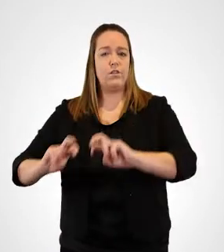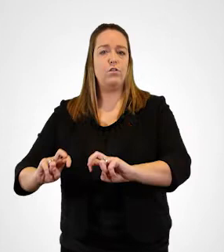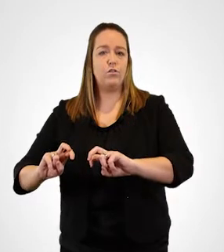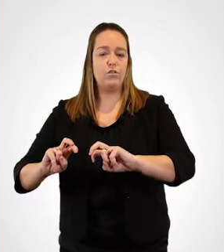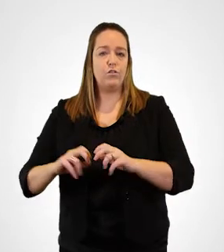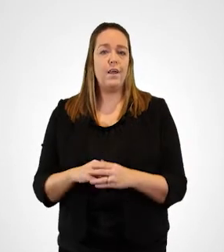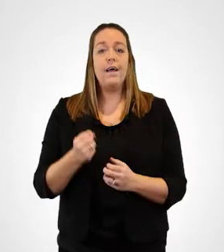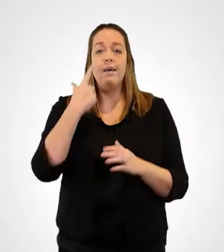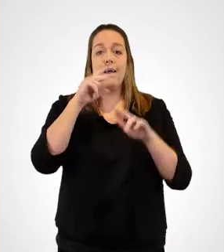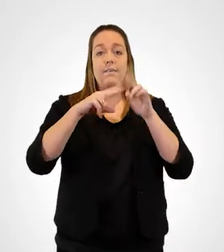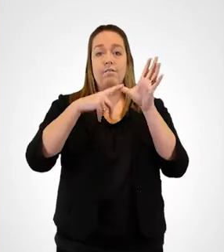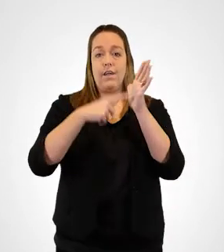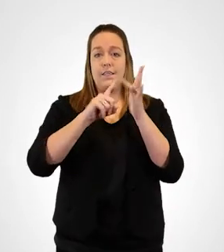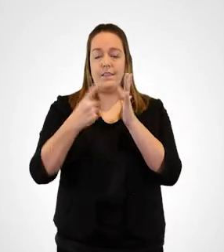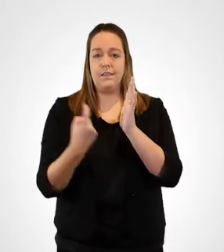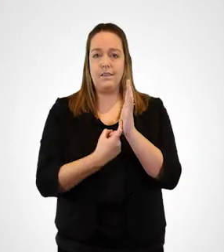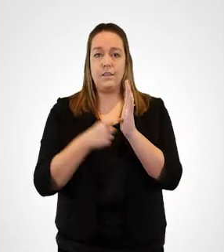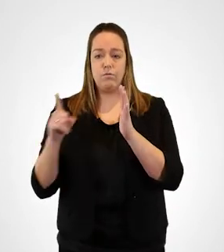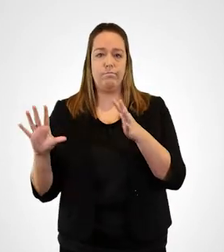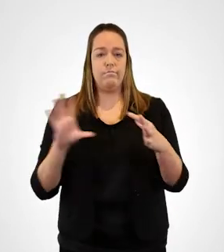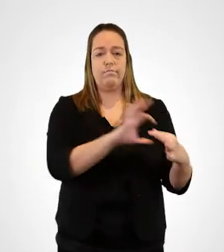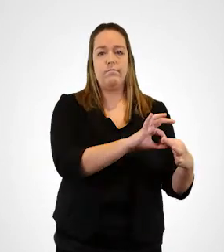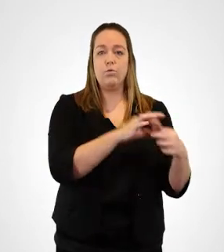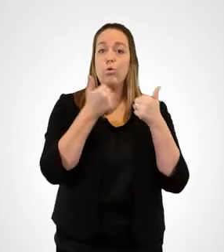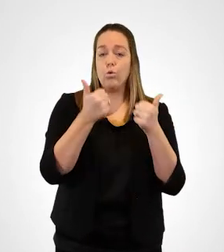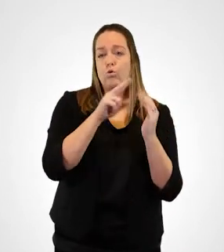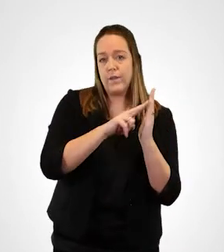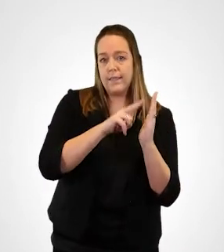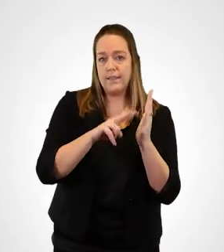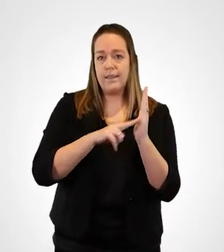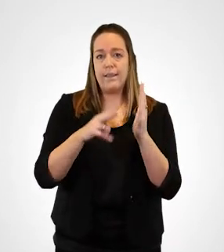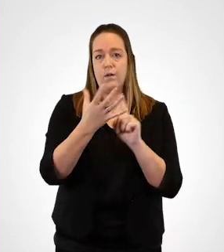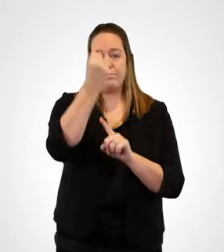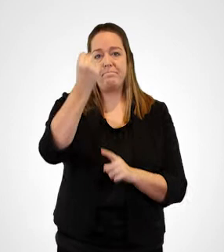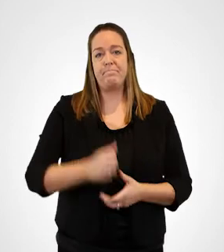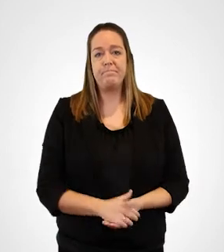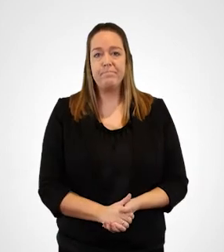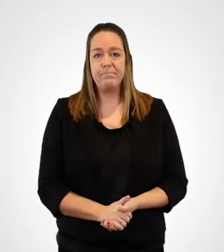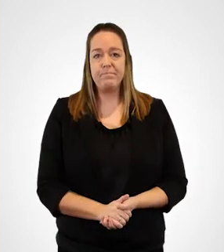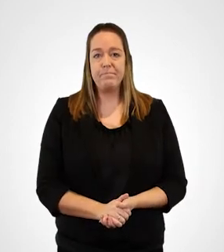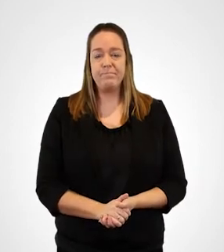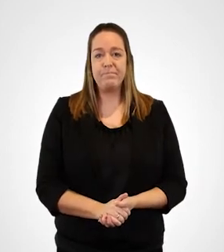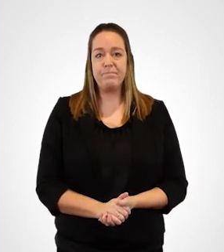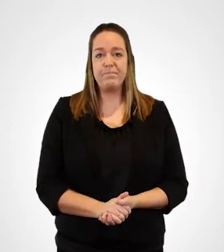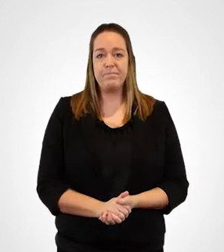in which we've looked at factors that are associated with good reading outcomes.